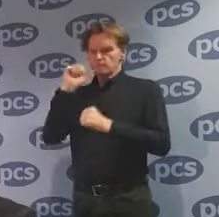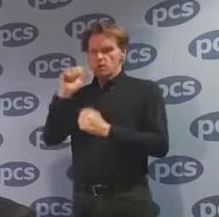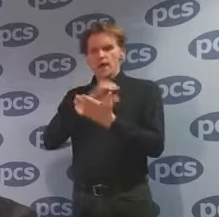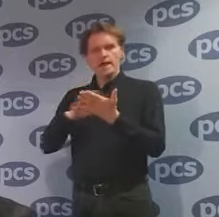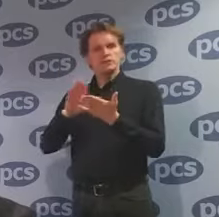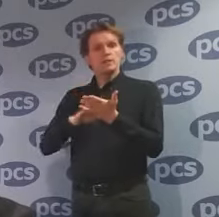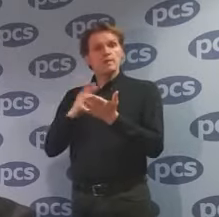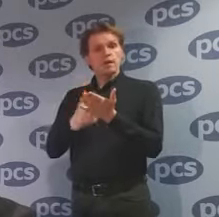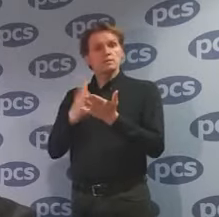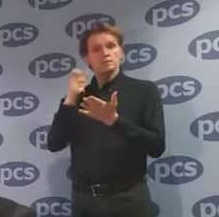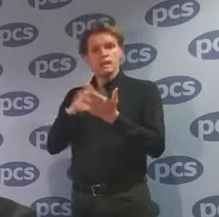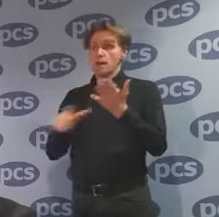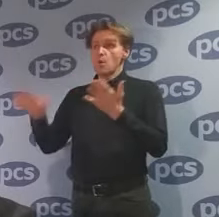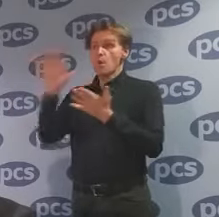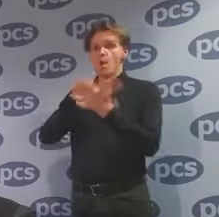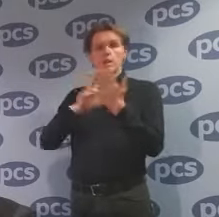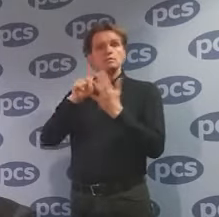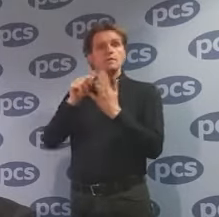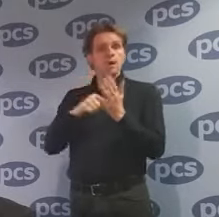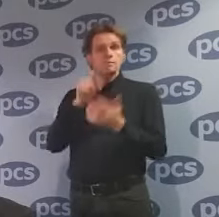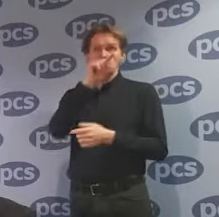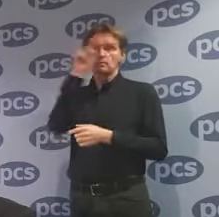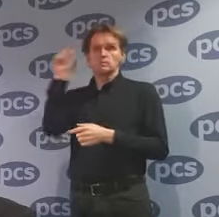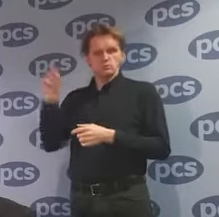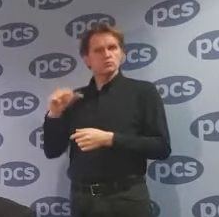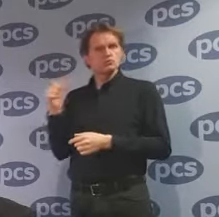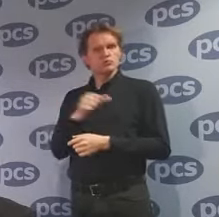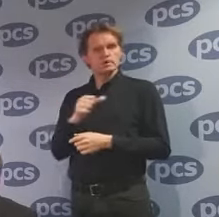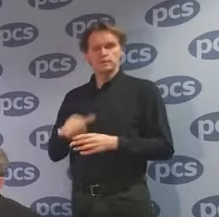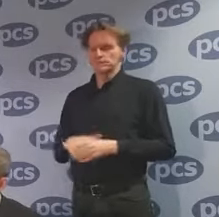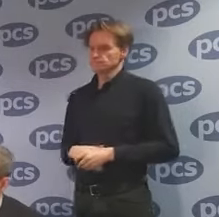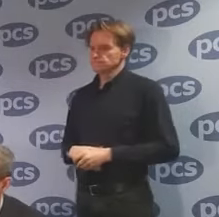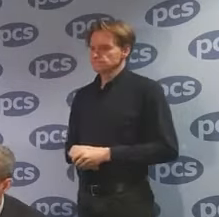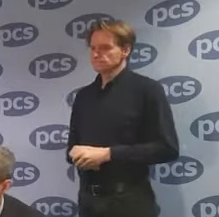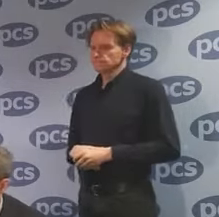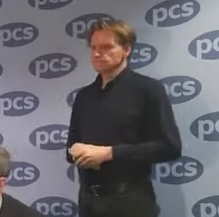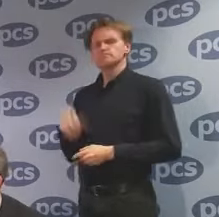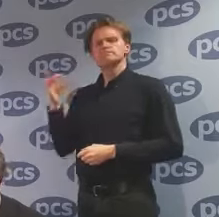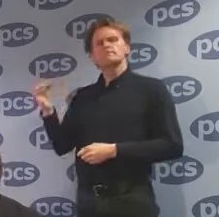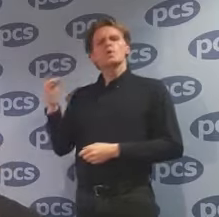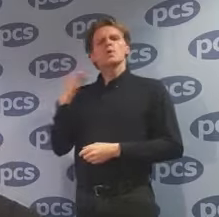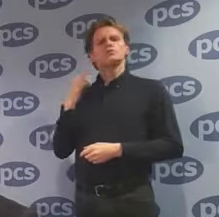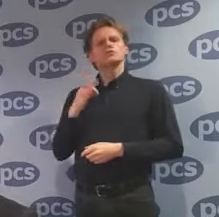just following on from that I've got a question from Kevin who asks why does it